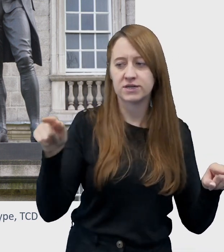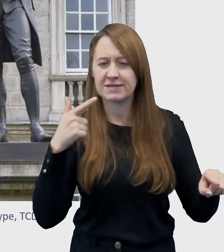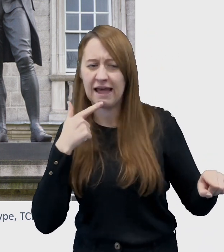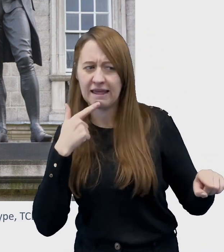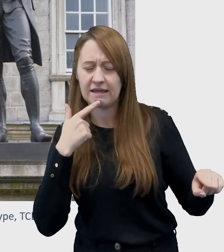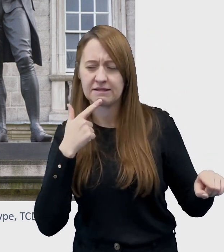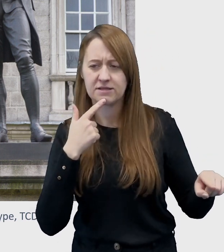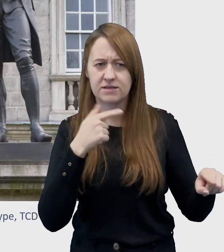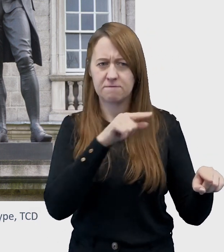Can you help us with this?